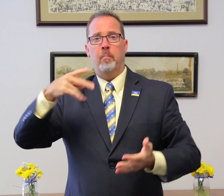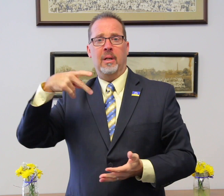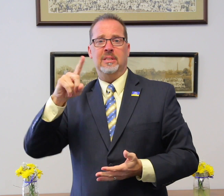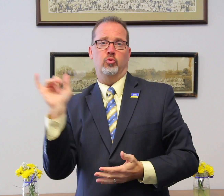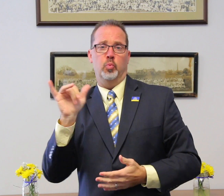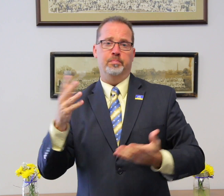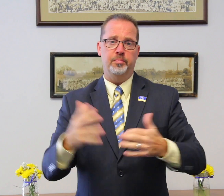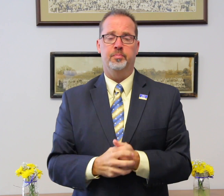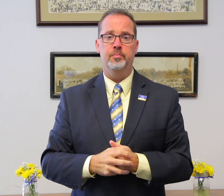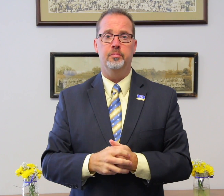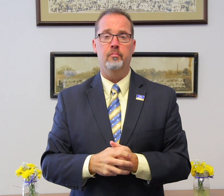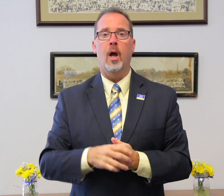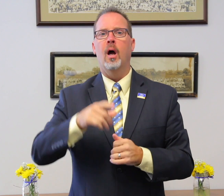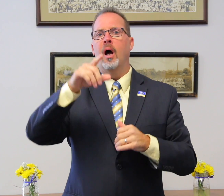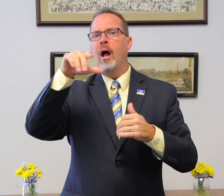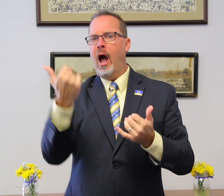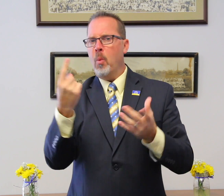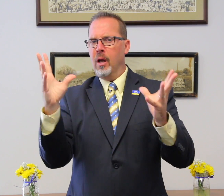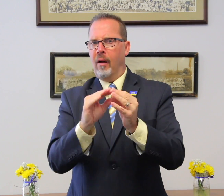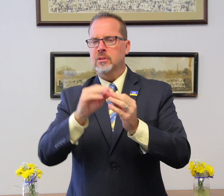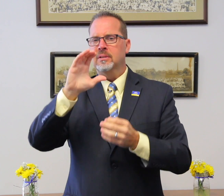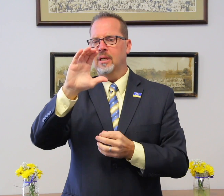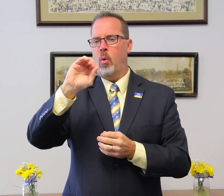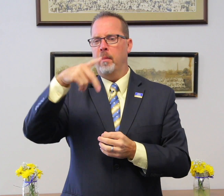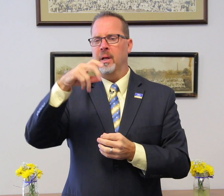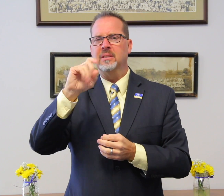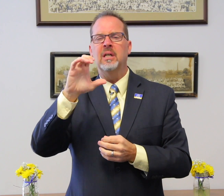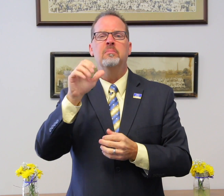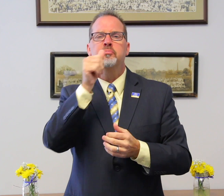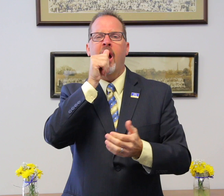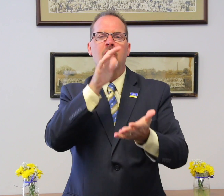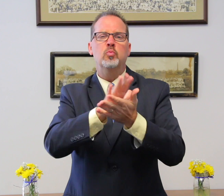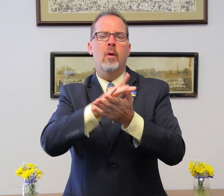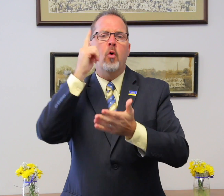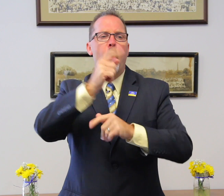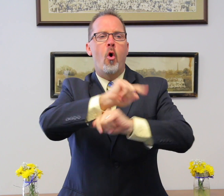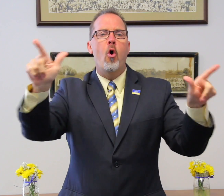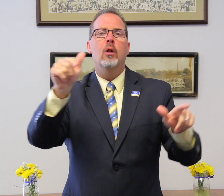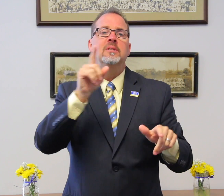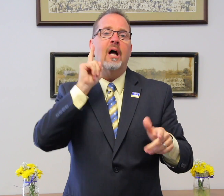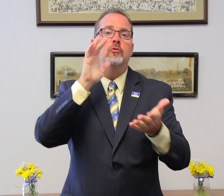with the community. We are all part of the same larger community. There is also an